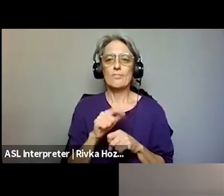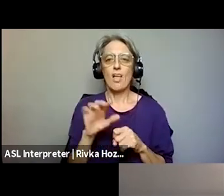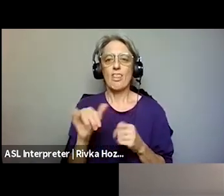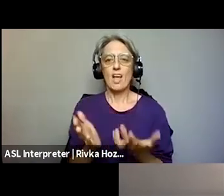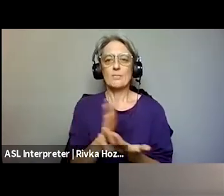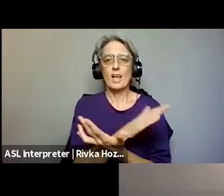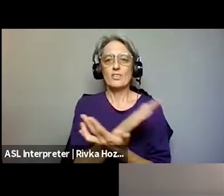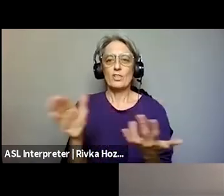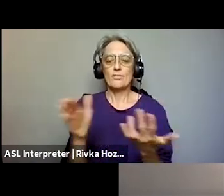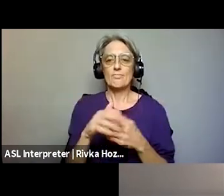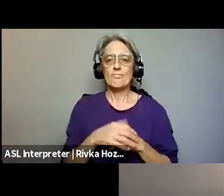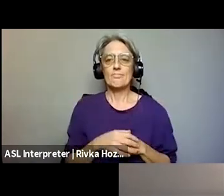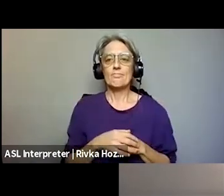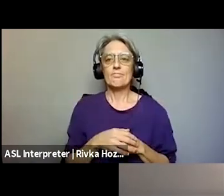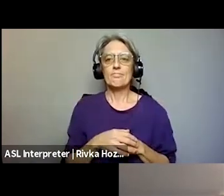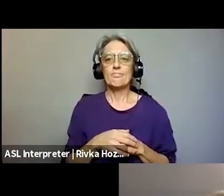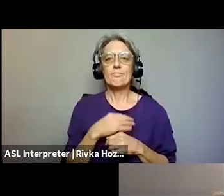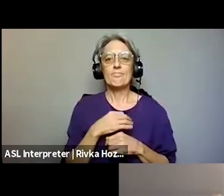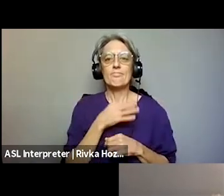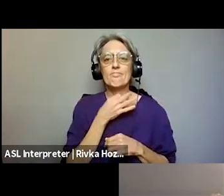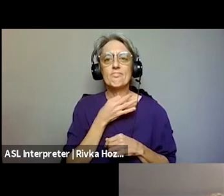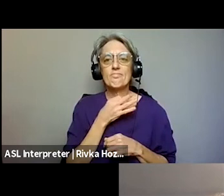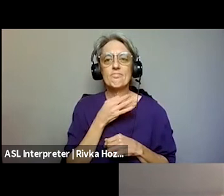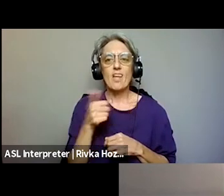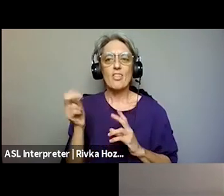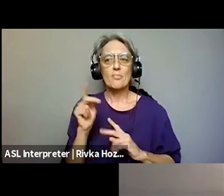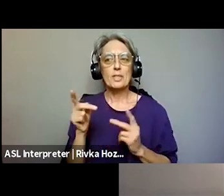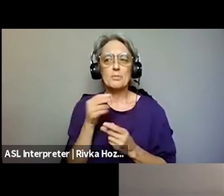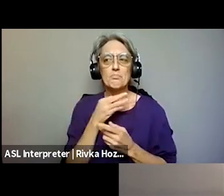I’d be interested in hearing from others sort of you know if they know of research